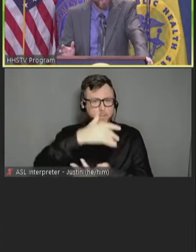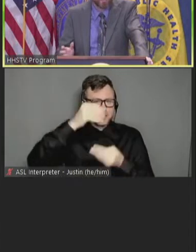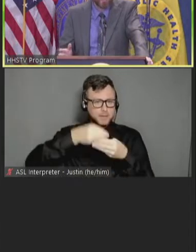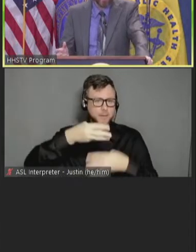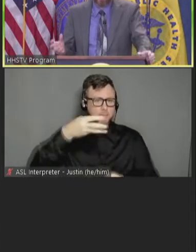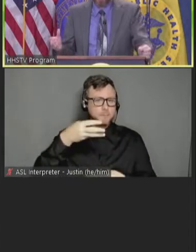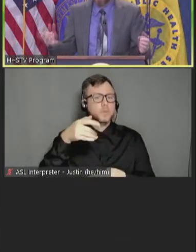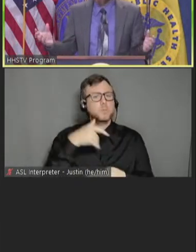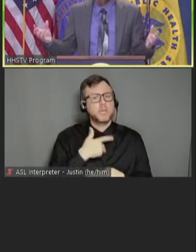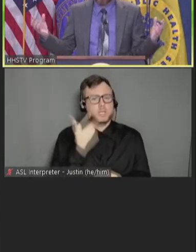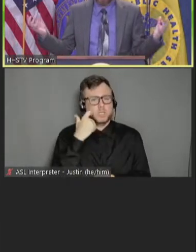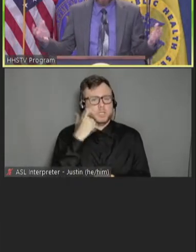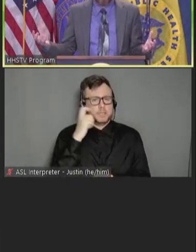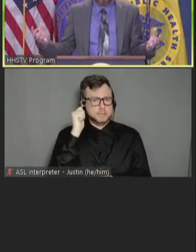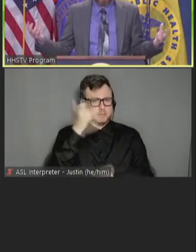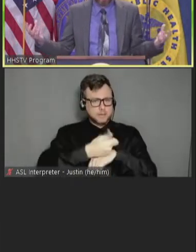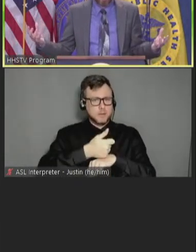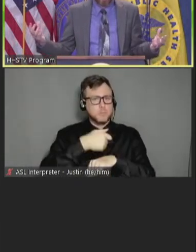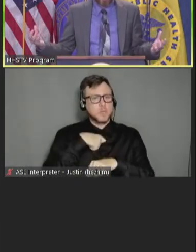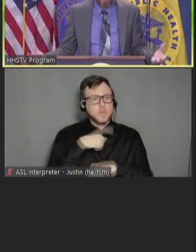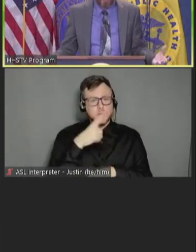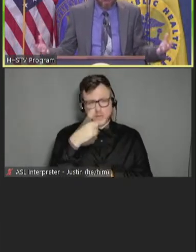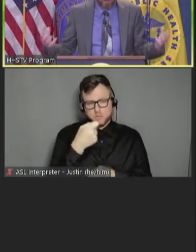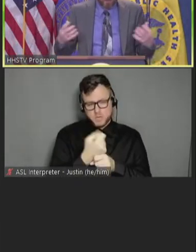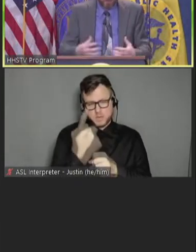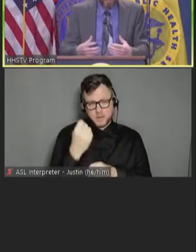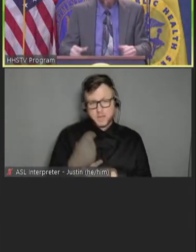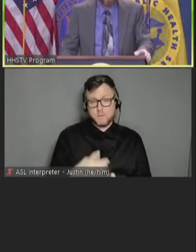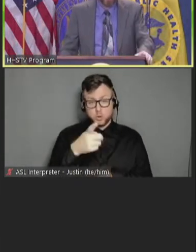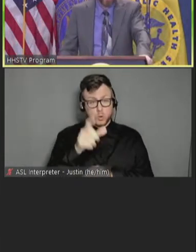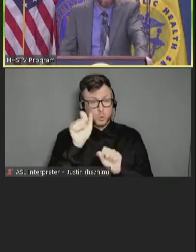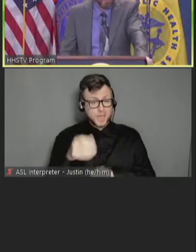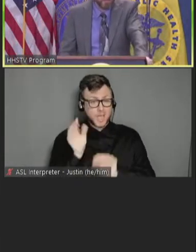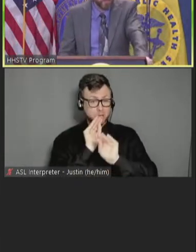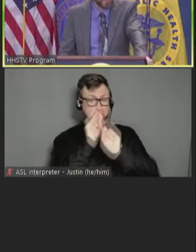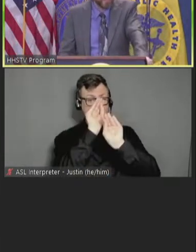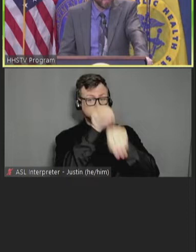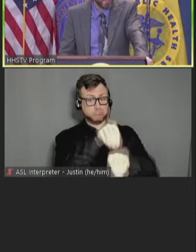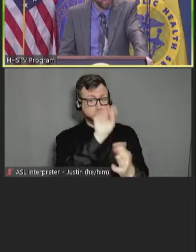where adjuvant developers or researchers can put their adjuvants into this online database,